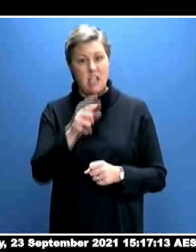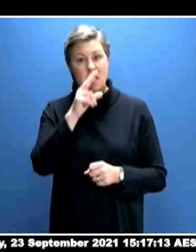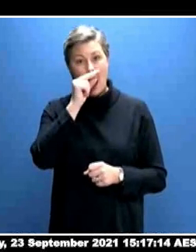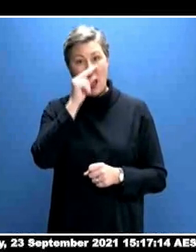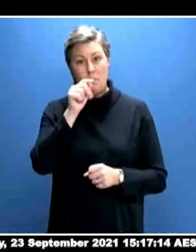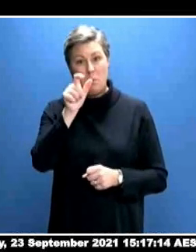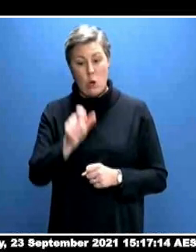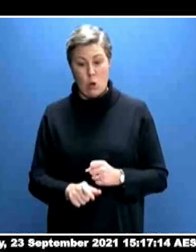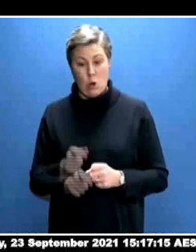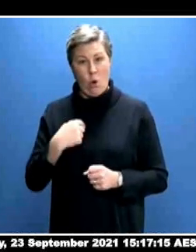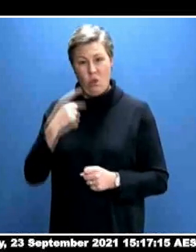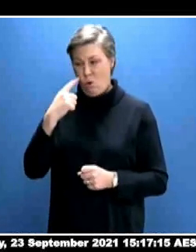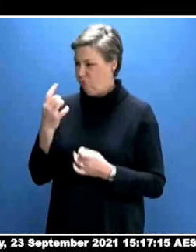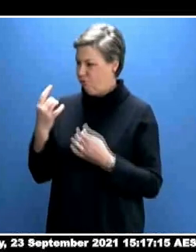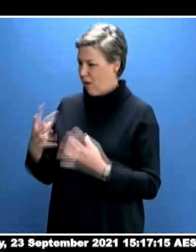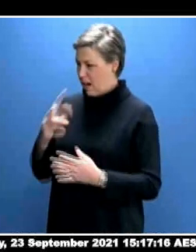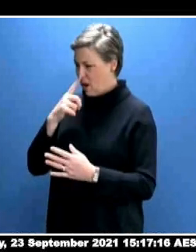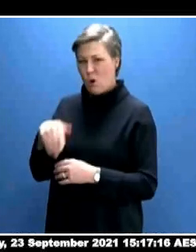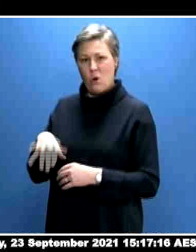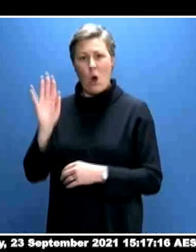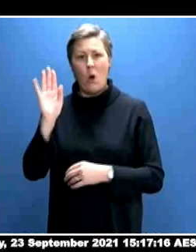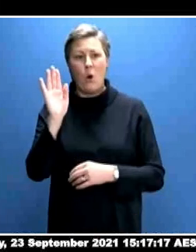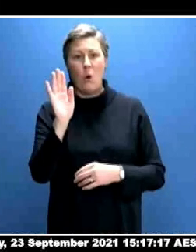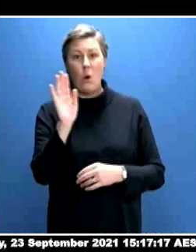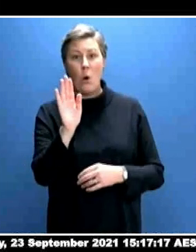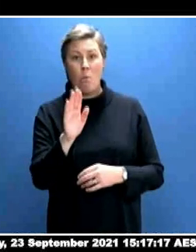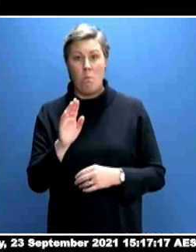leave a couple of months before she felt she was ready to leave.